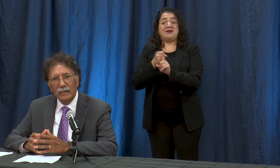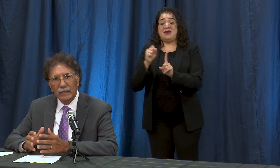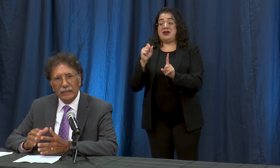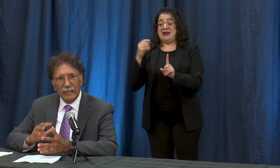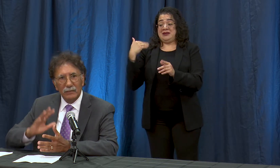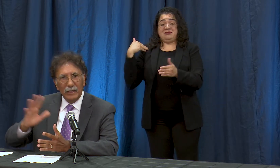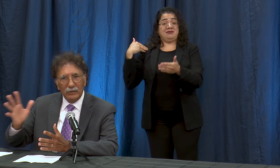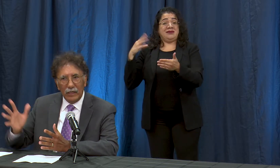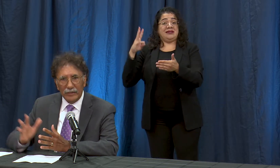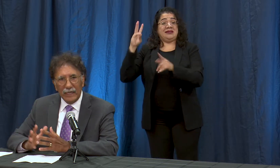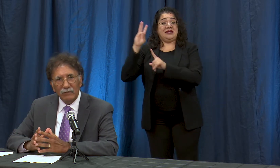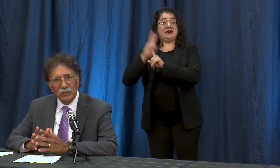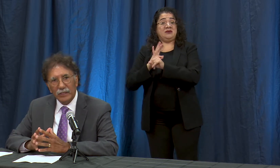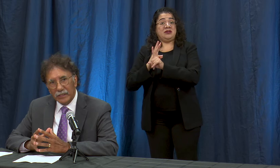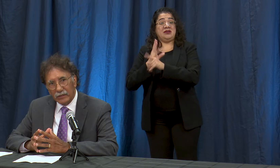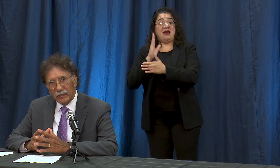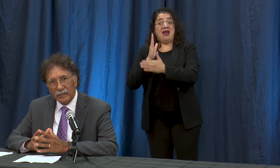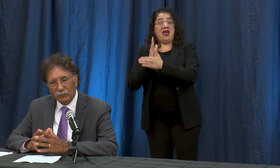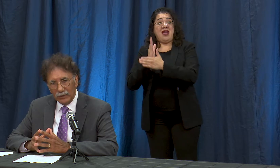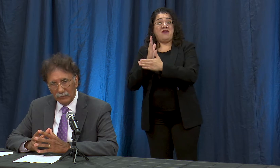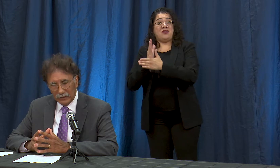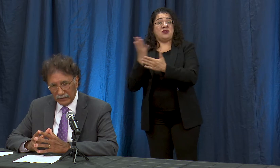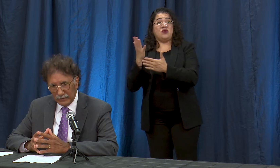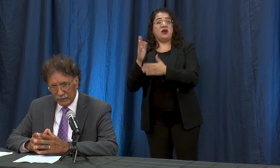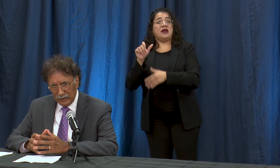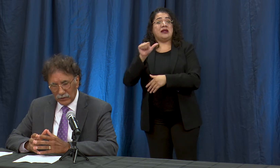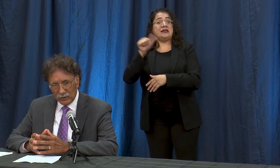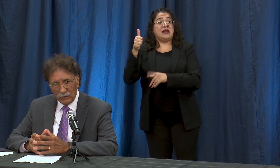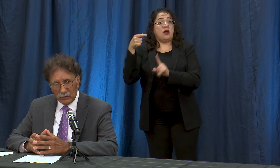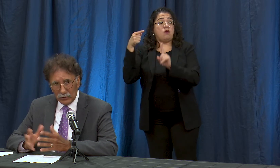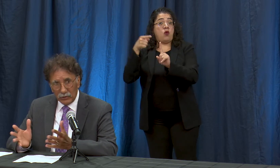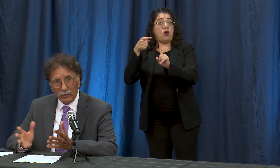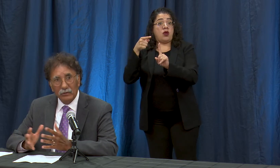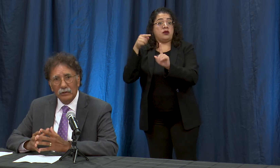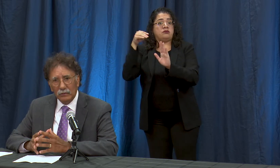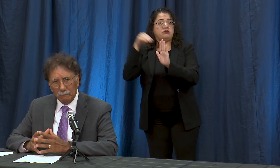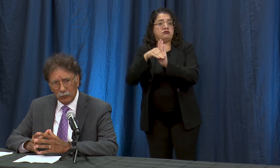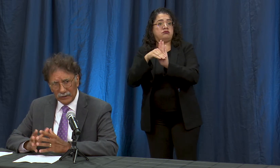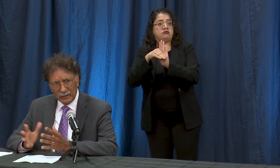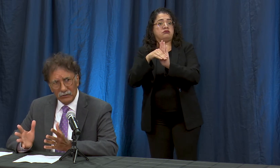that's about on the average another 10.8 million so total we're looking to